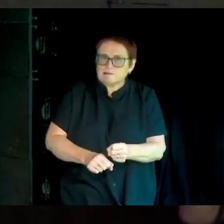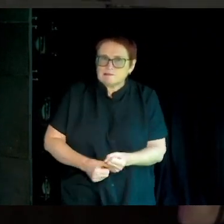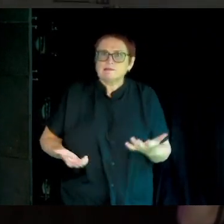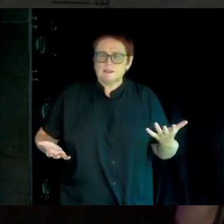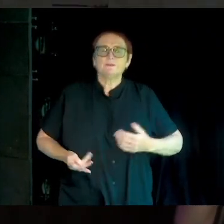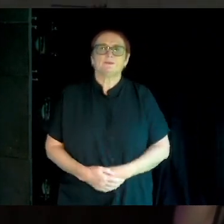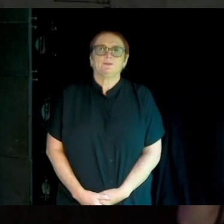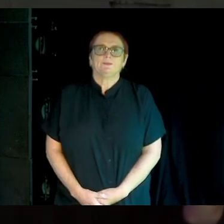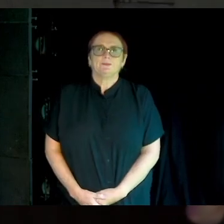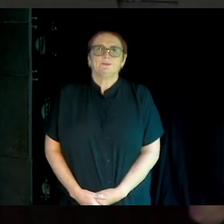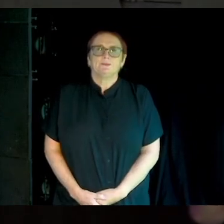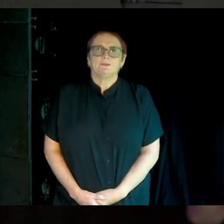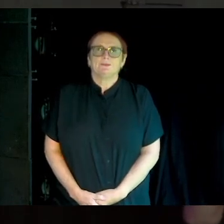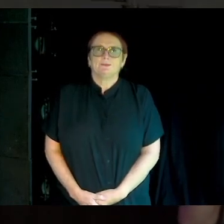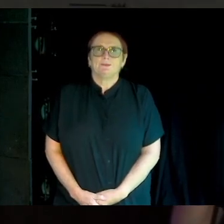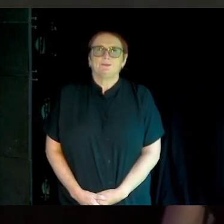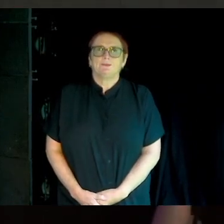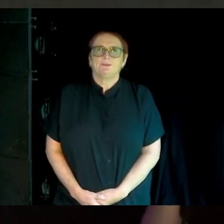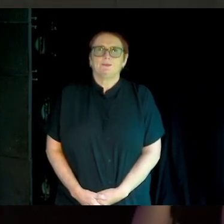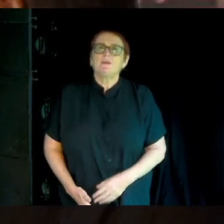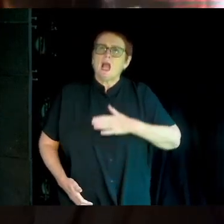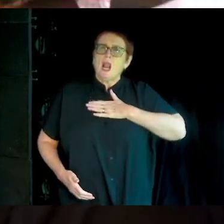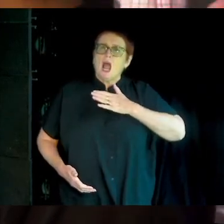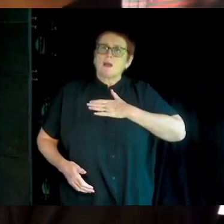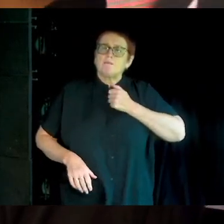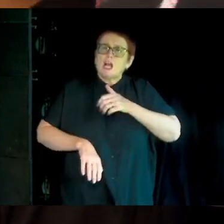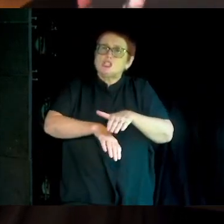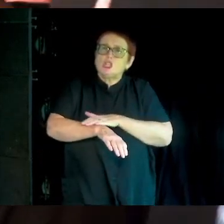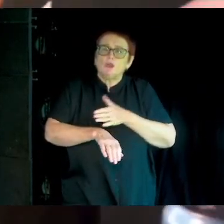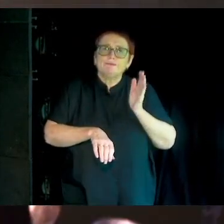okay okay I'm happy with like my slow chopping do you want to try it um